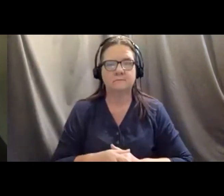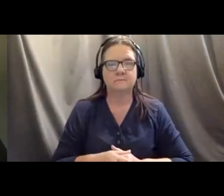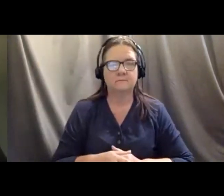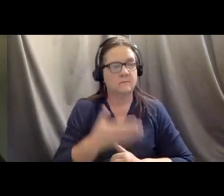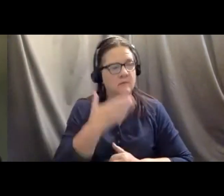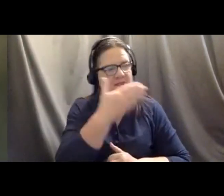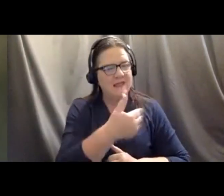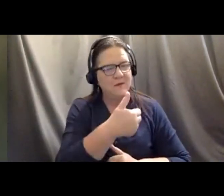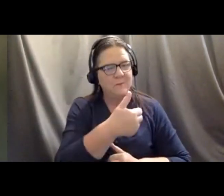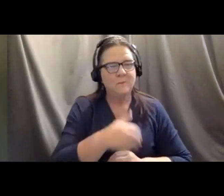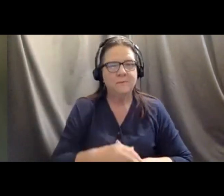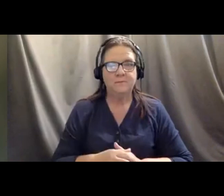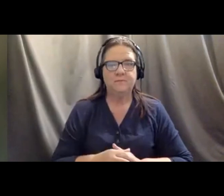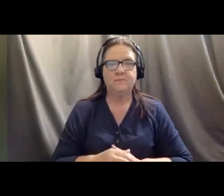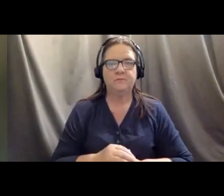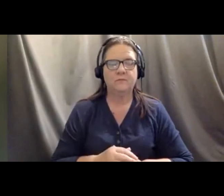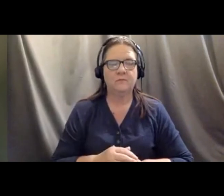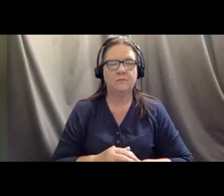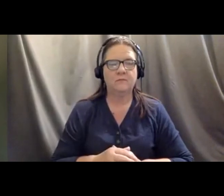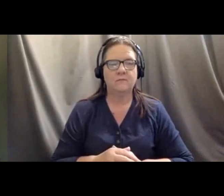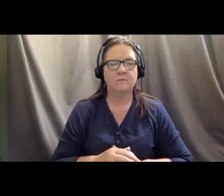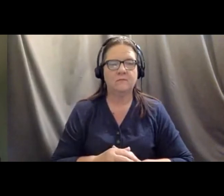Thank you.